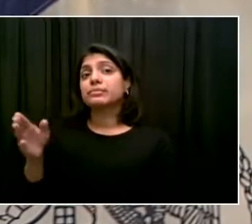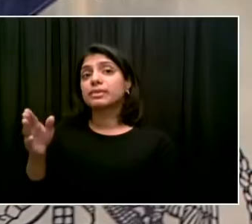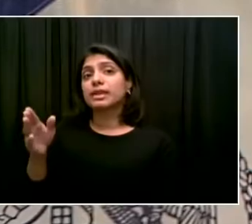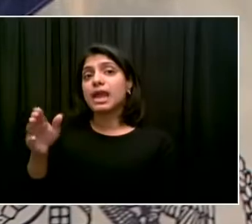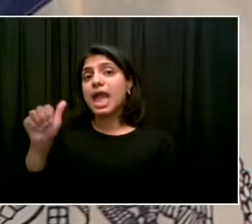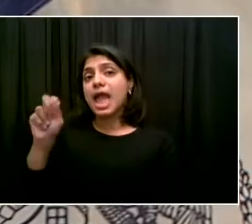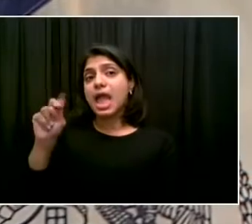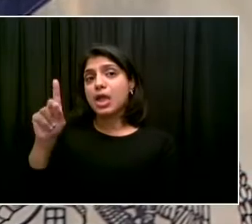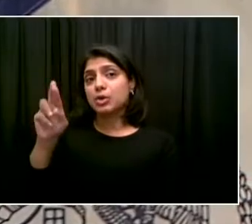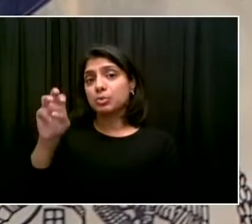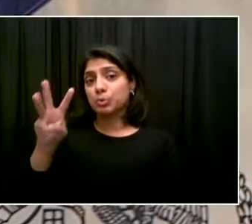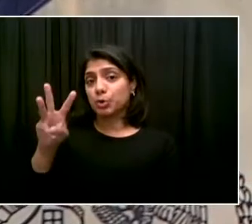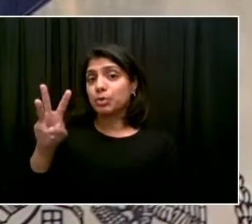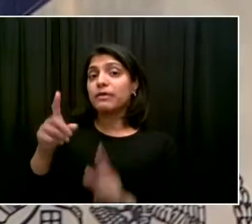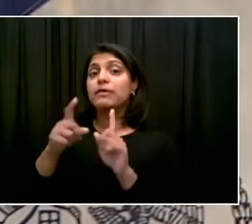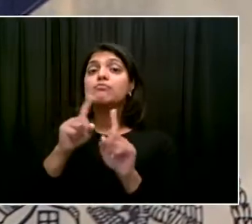SCHOOL CHANCELLOR